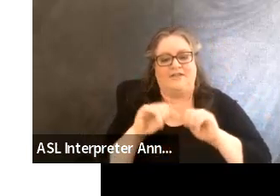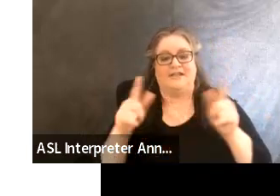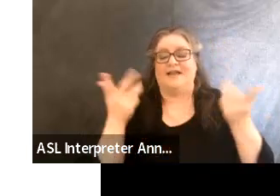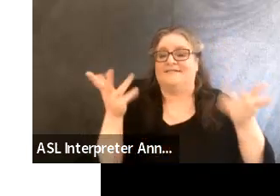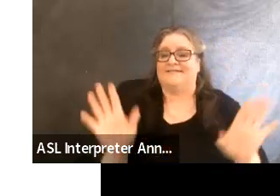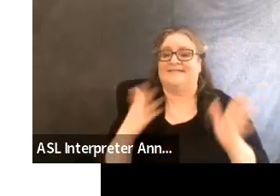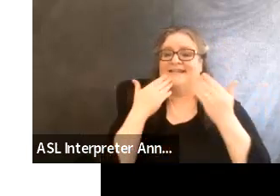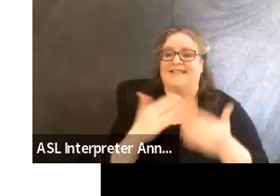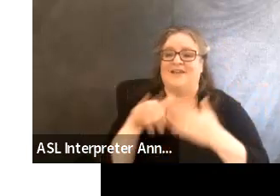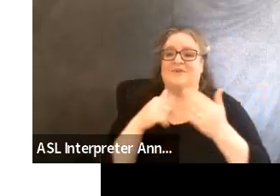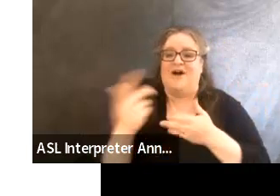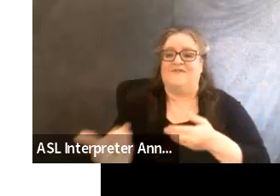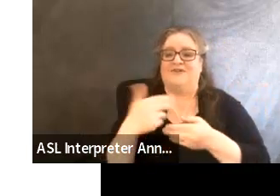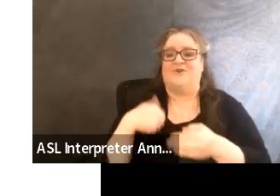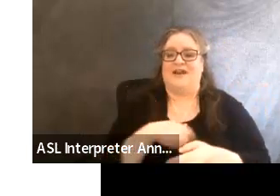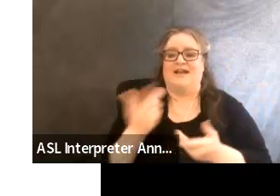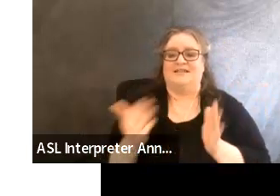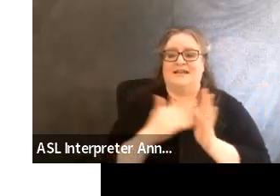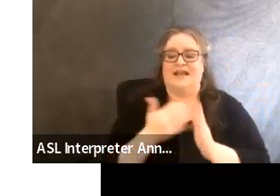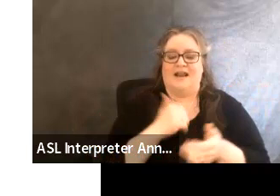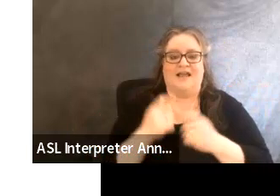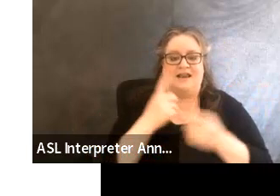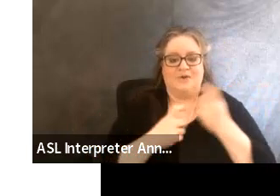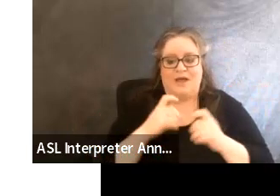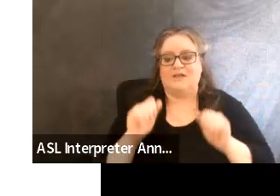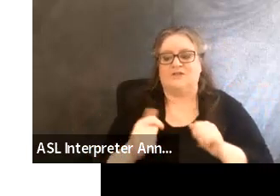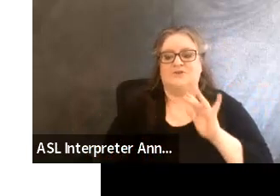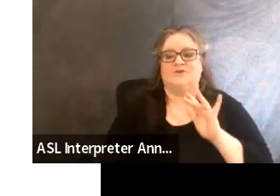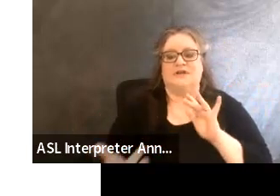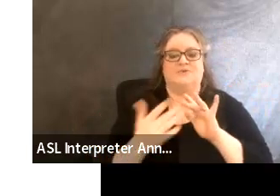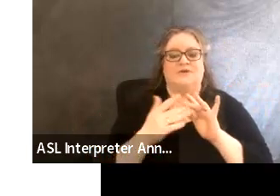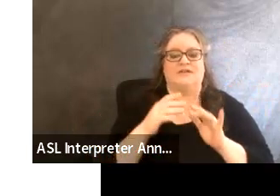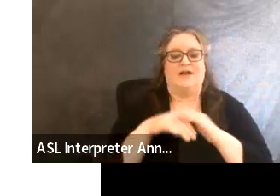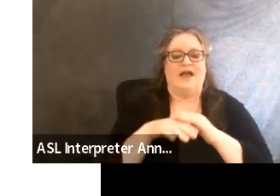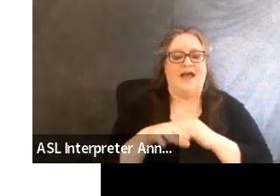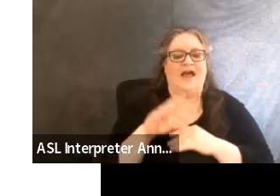Thank you for joining us again. Any questions, you can reach out to accessinfo@theweco.com